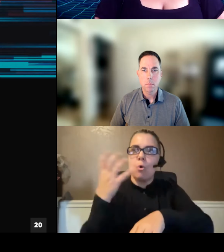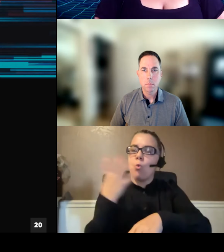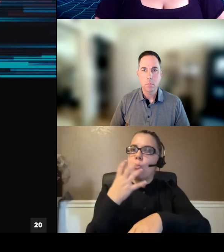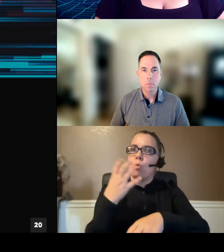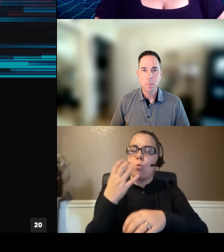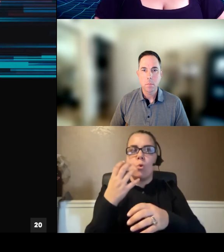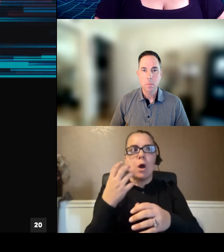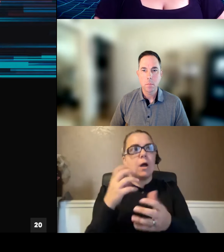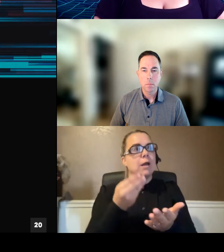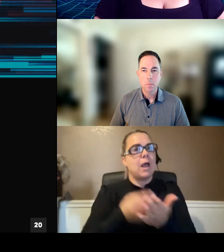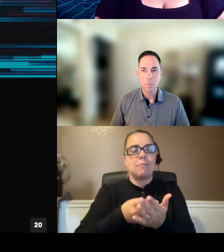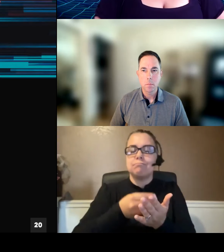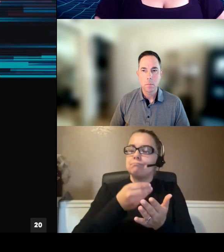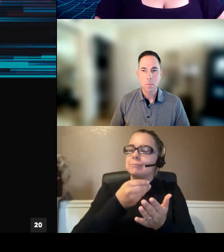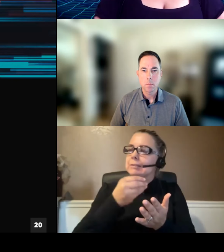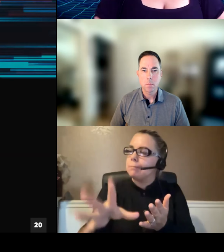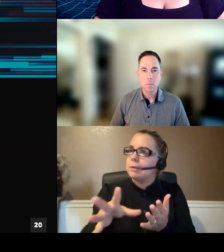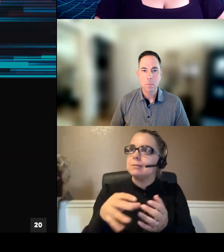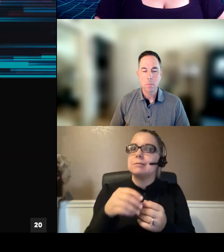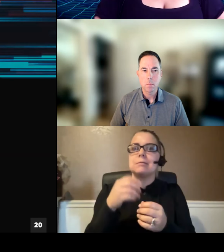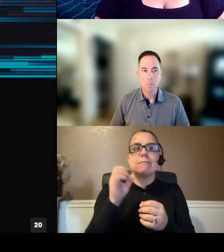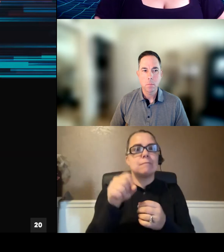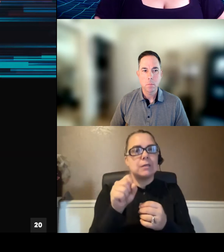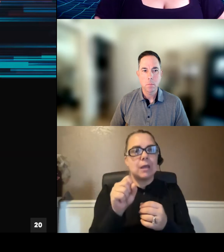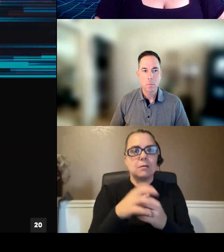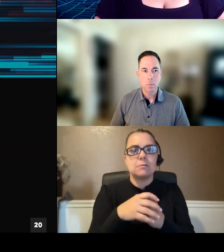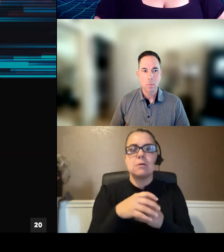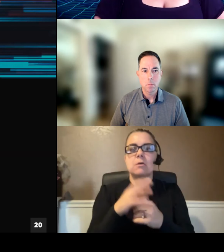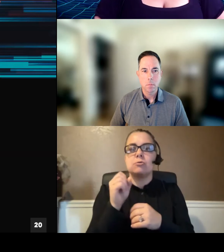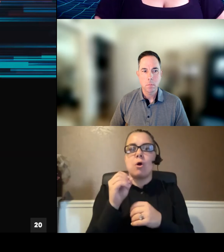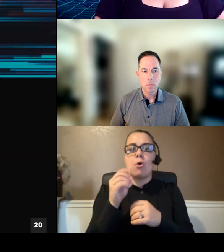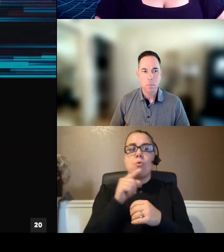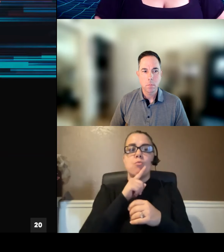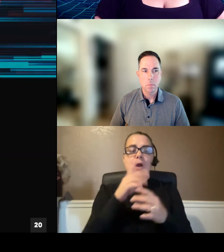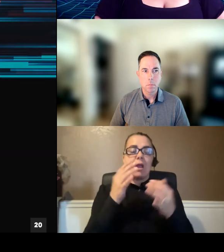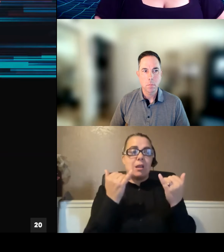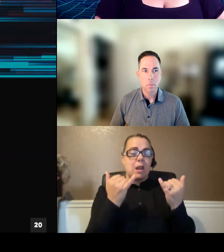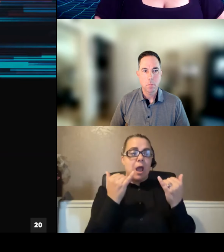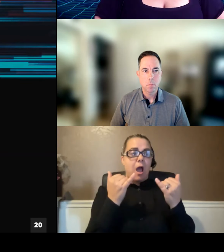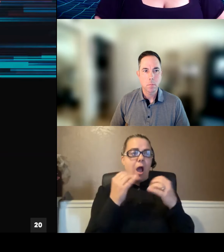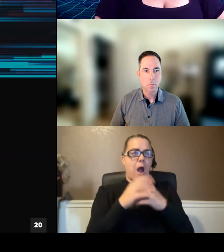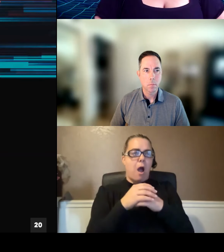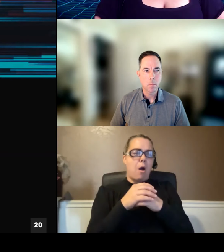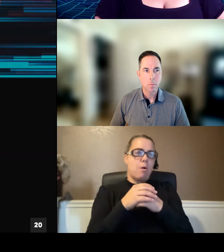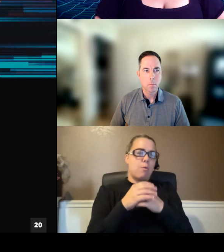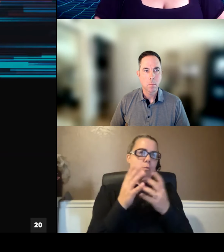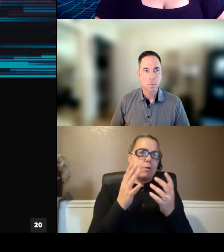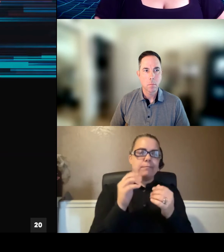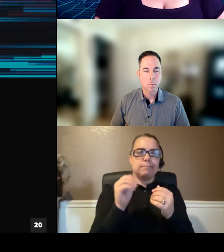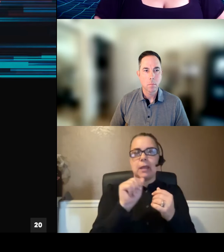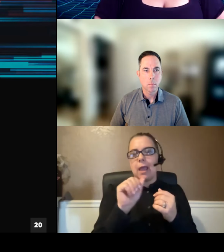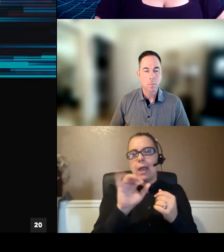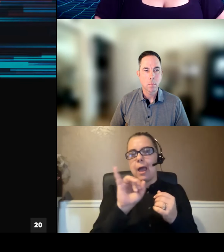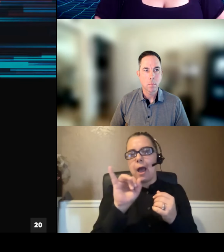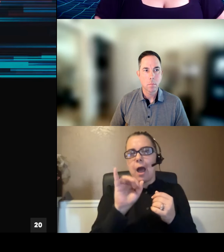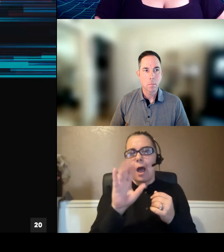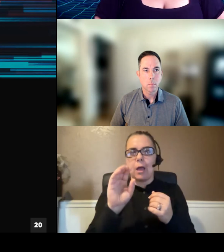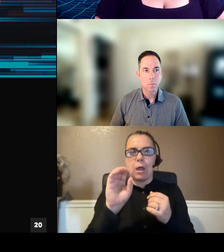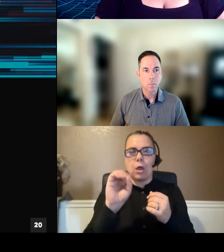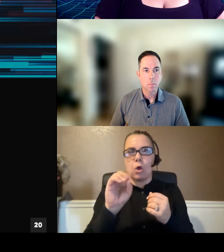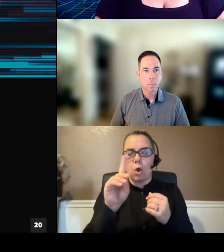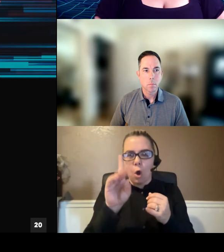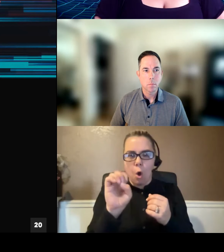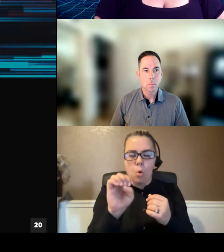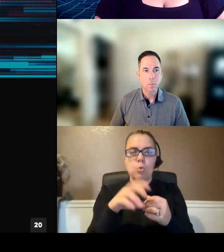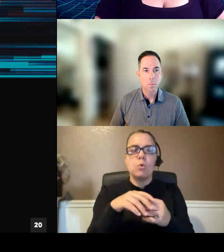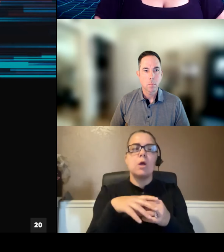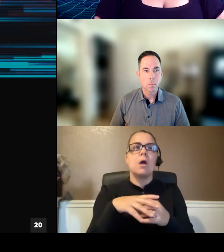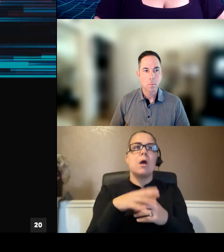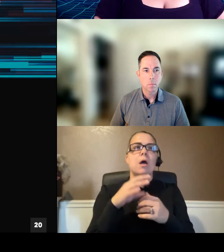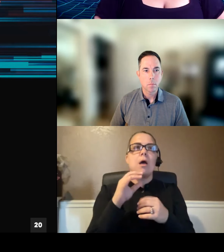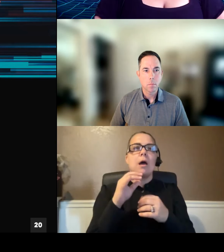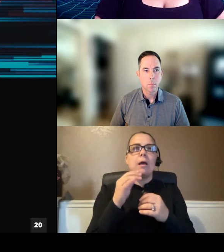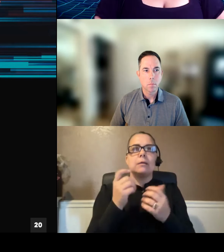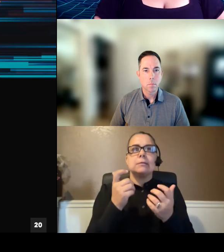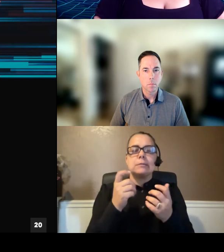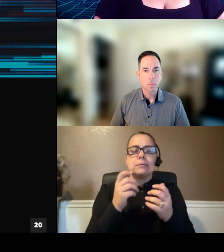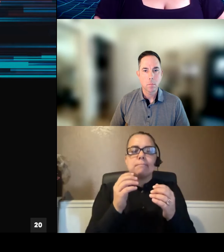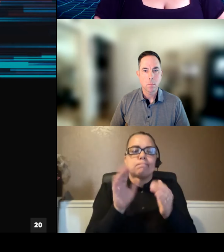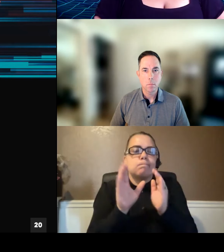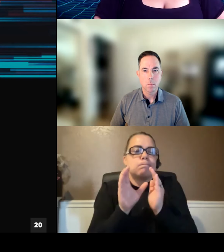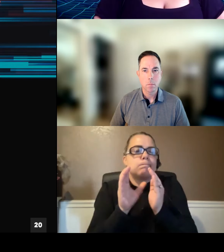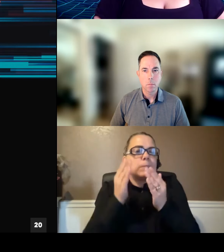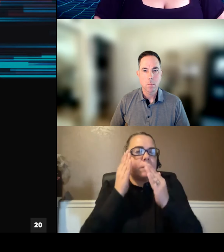can go into it. I think now, as with AI-Generated code, as that becomes easier and faster to code,